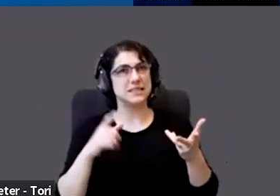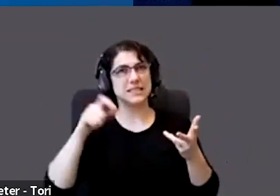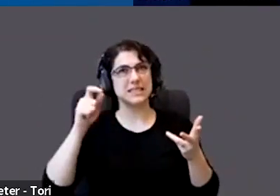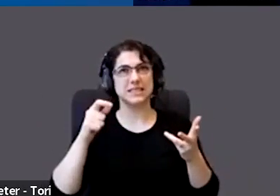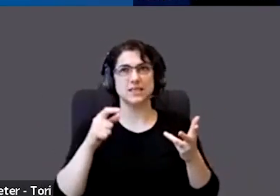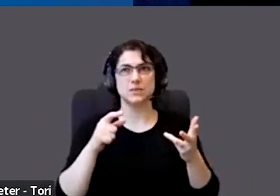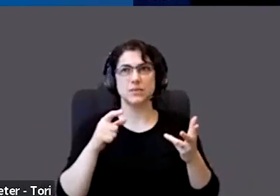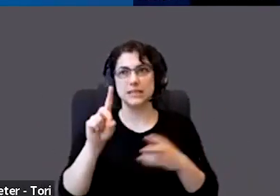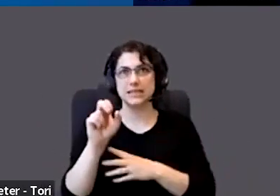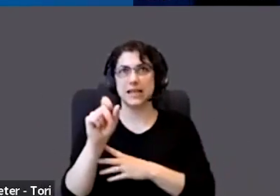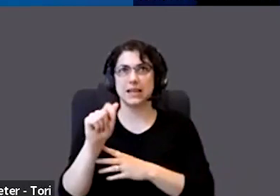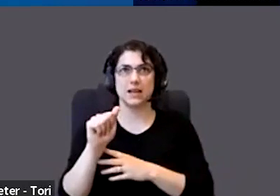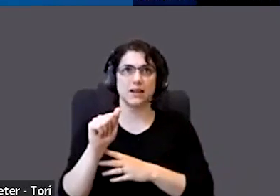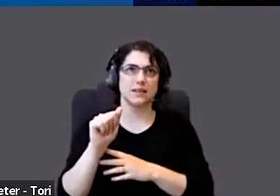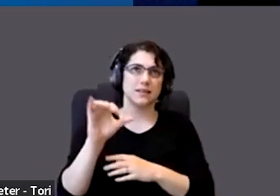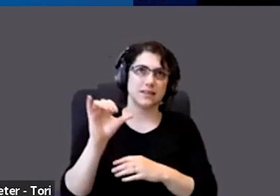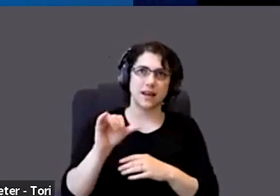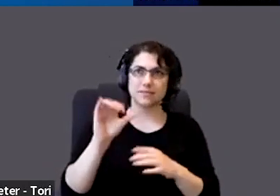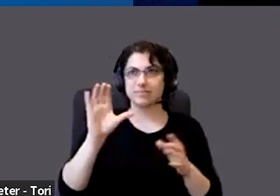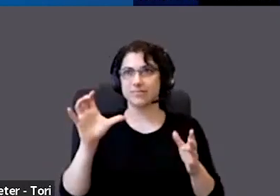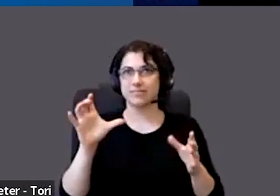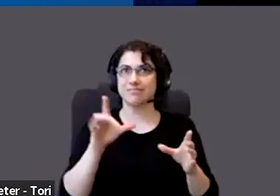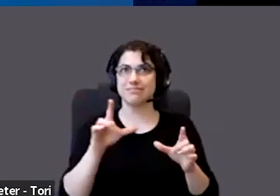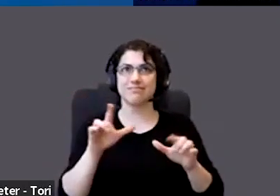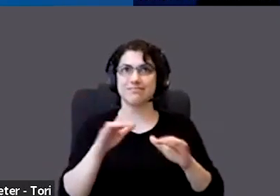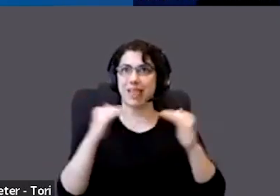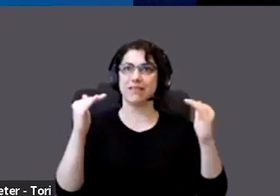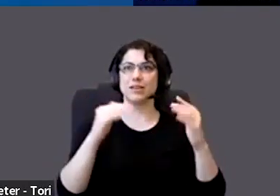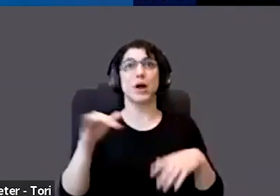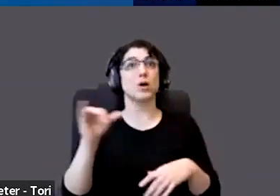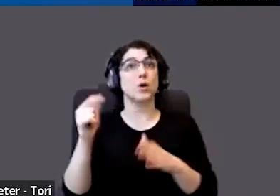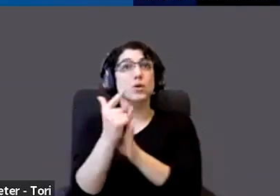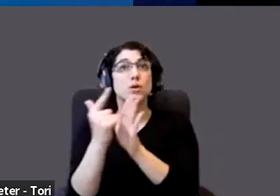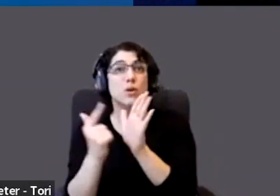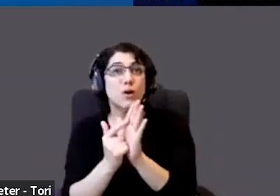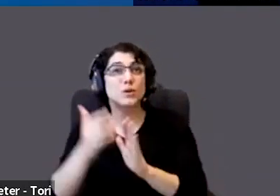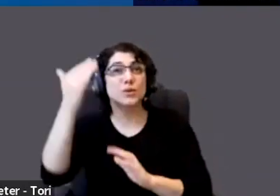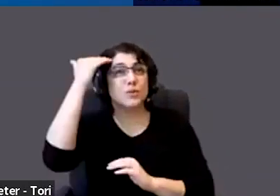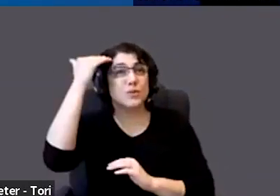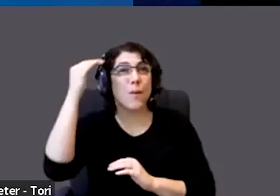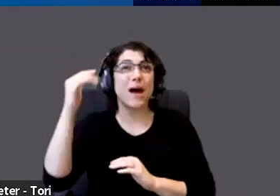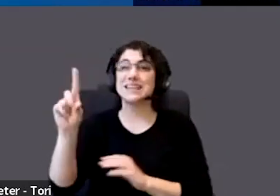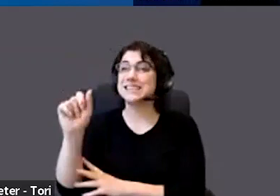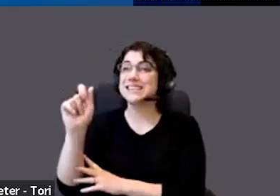We need folks who are lawyers who know about data privacy. We know -- we need subject matter experts who know